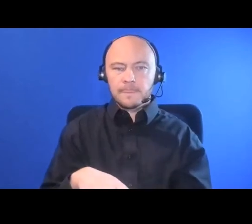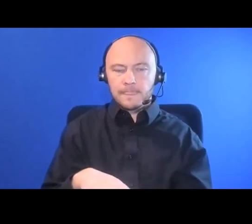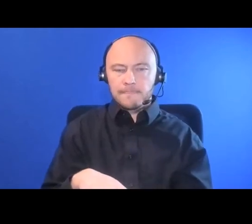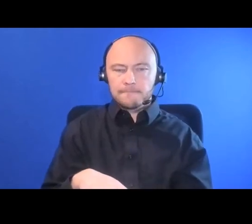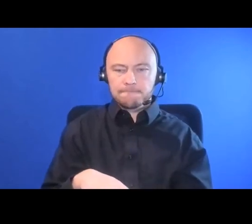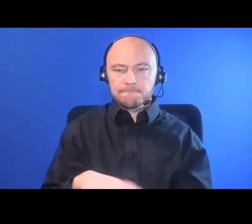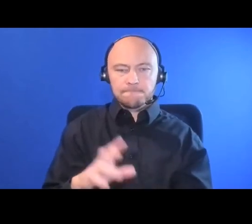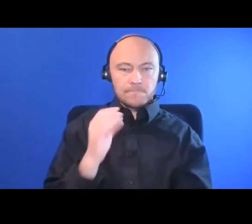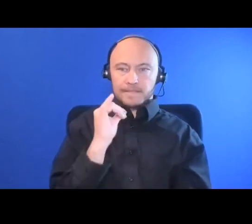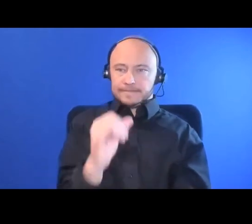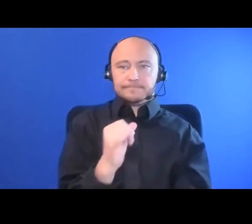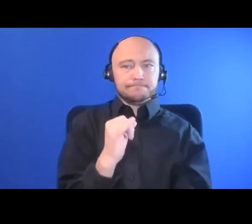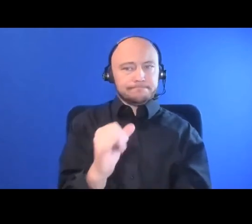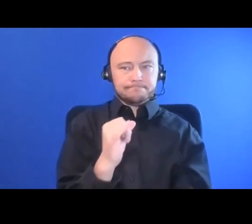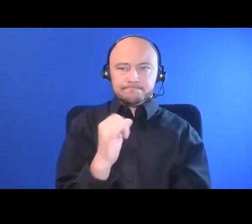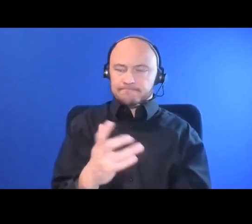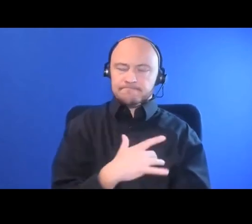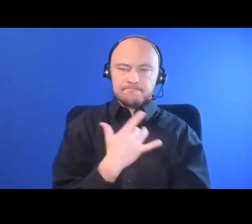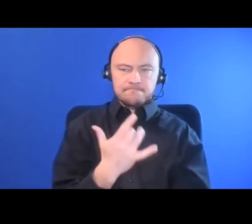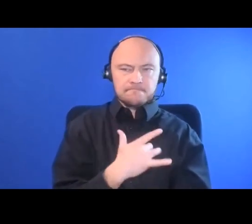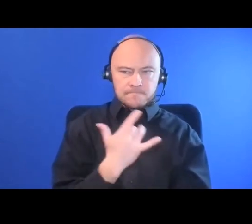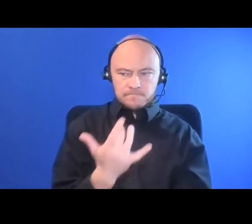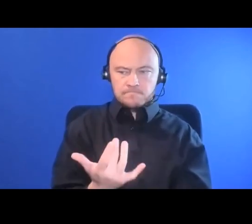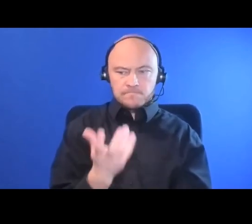Same here, I feel like now I'm writing